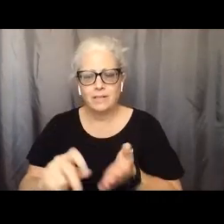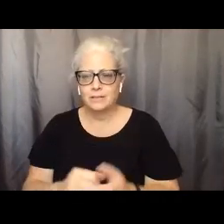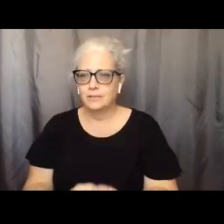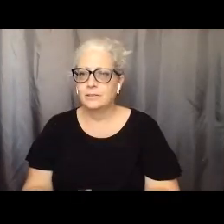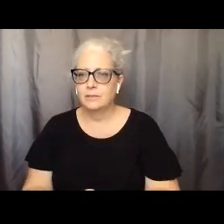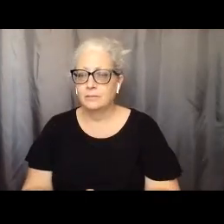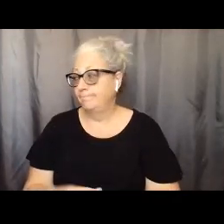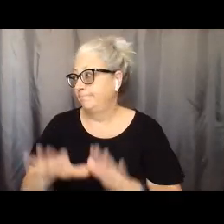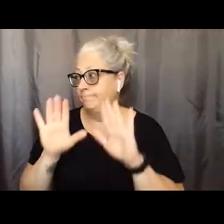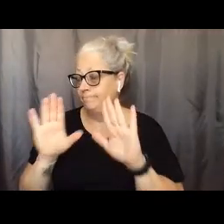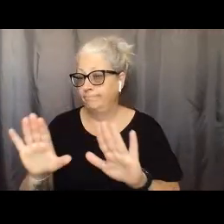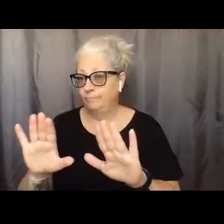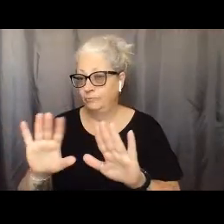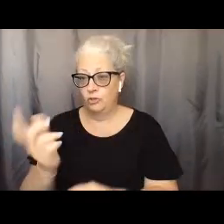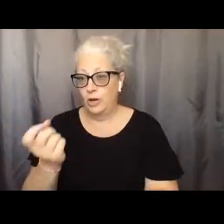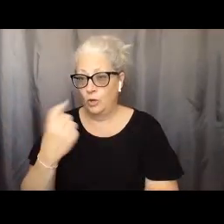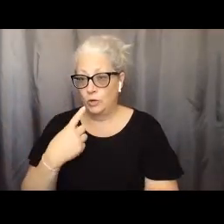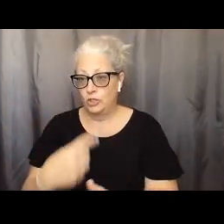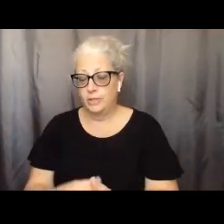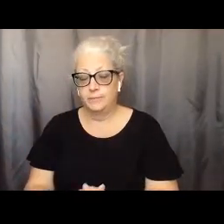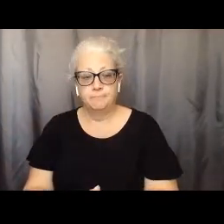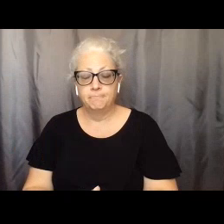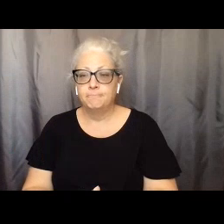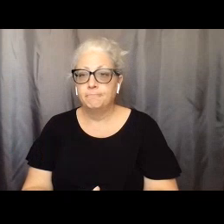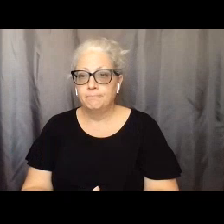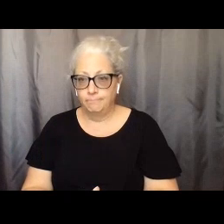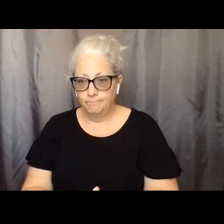[Roby Poche (DES)] So today I don't have projects. [Roby Poche (DES)] Want to make sure that I